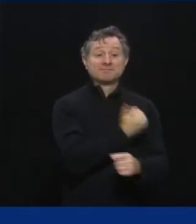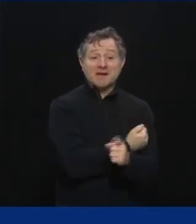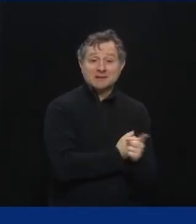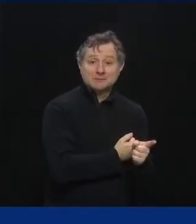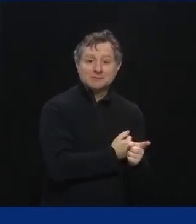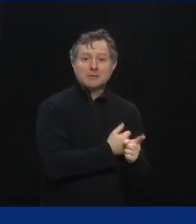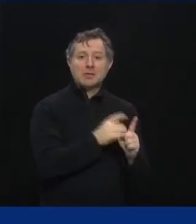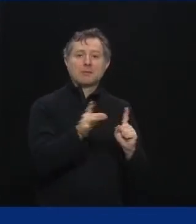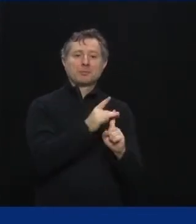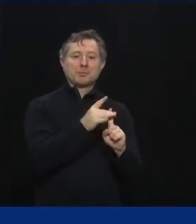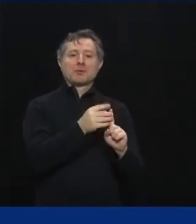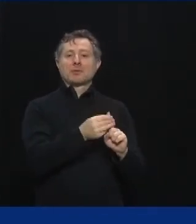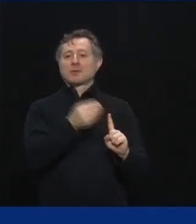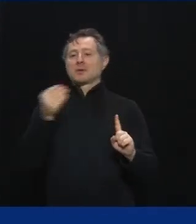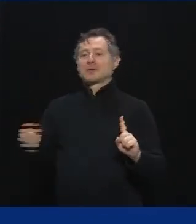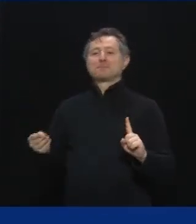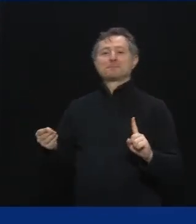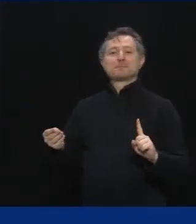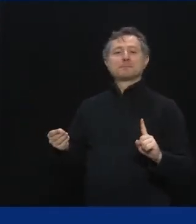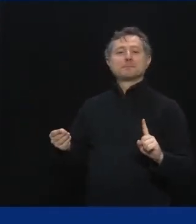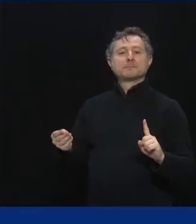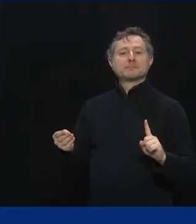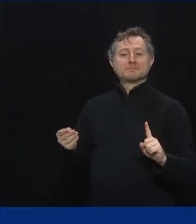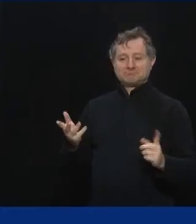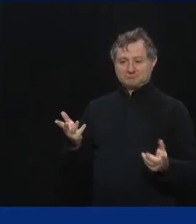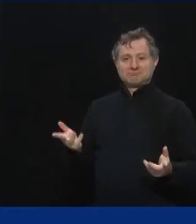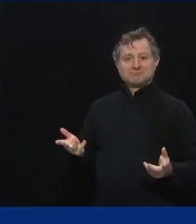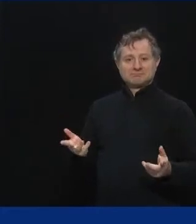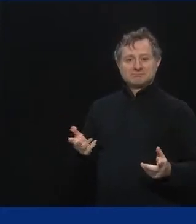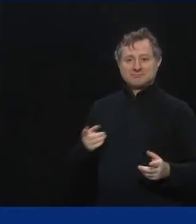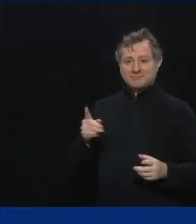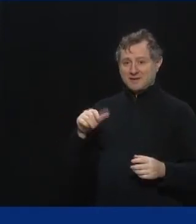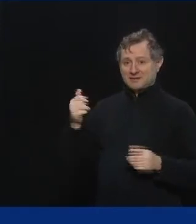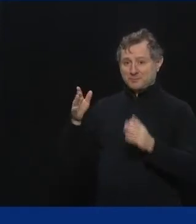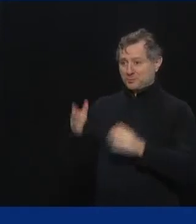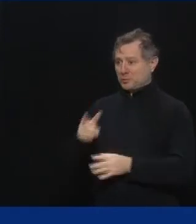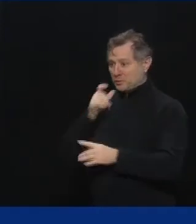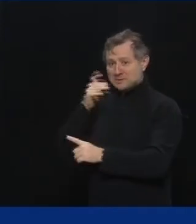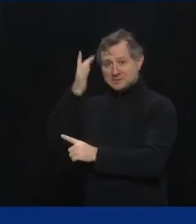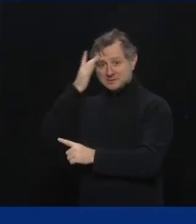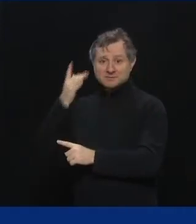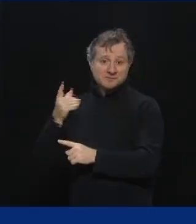BECAUSE LISTEN TO THIS. HOW DID HE GET SICK IN THE FIRST PLACE? SOMEONE WHO WASN'T VACCINATED GAVE HIM THE VIRUS.